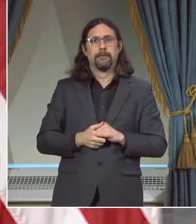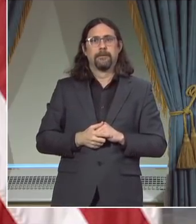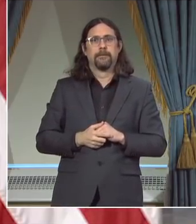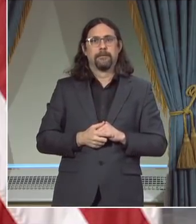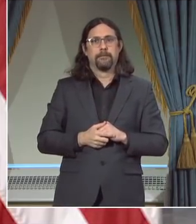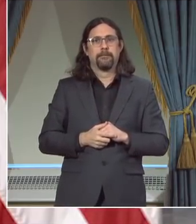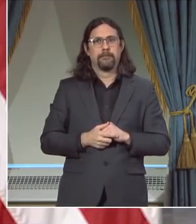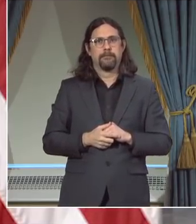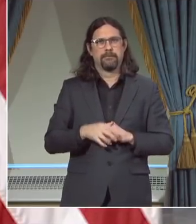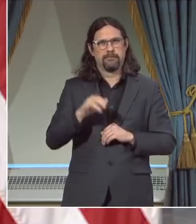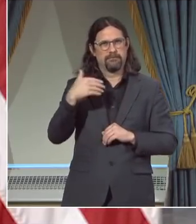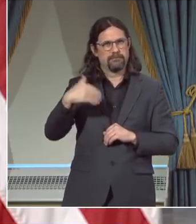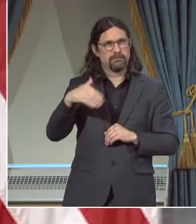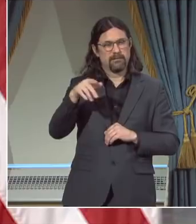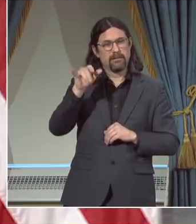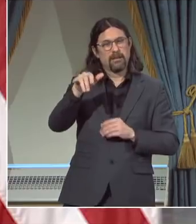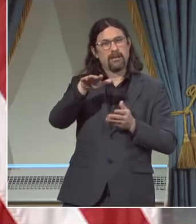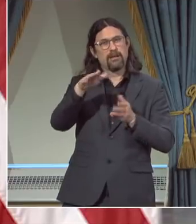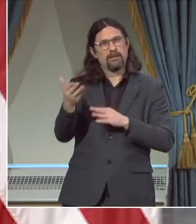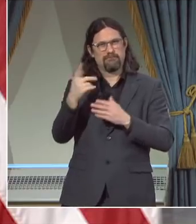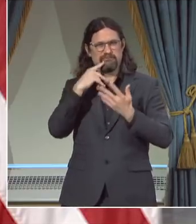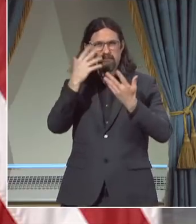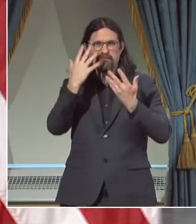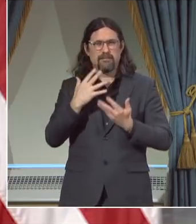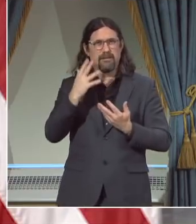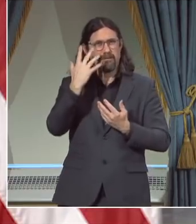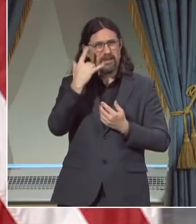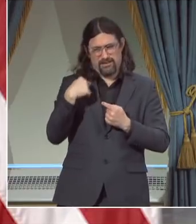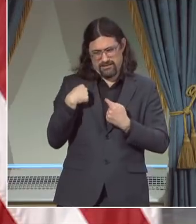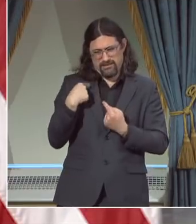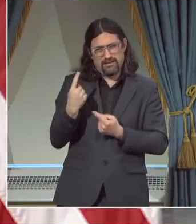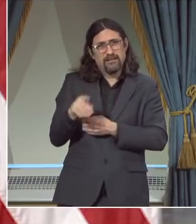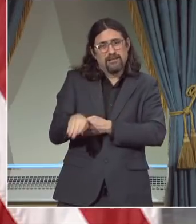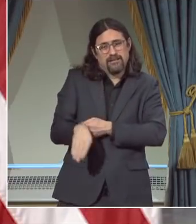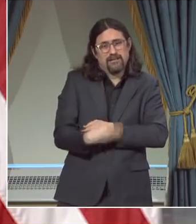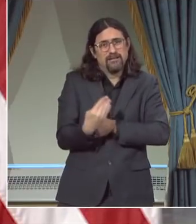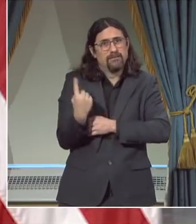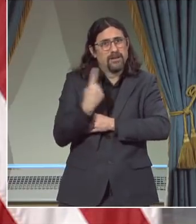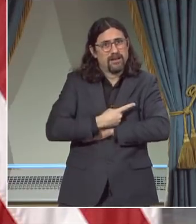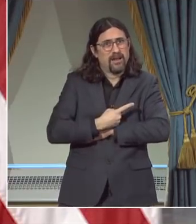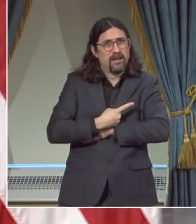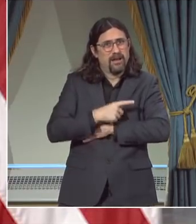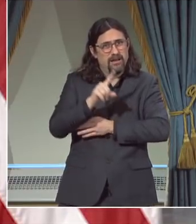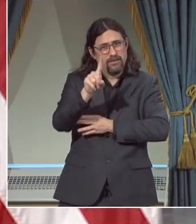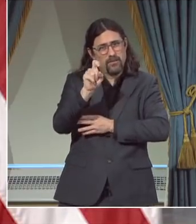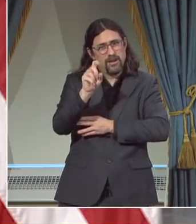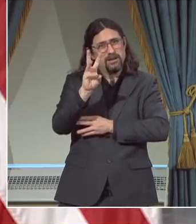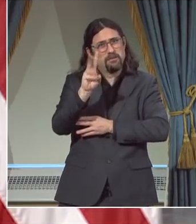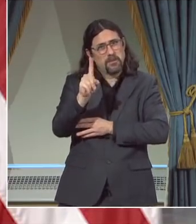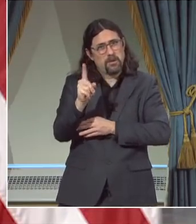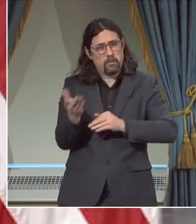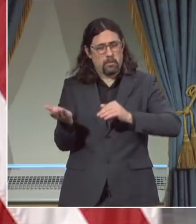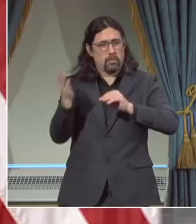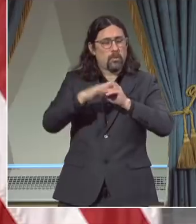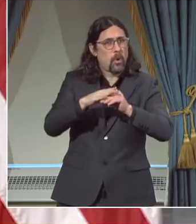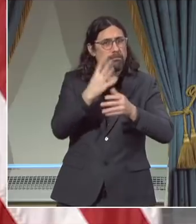LOST 161 MORE PEOPLE IN THIS CITY, PEOPLE OF ALL WALKS OF LIFE, EVERY KIND OF NEW YORKER.